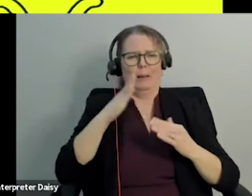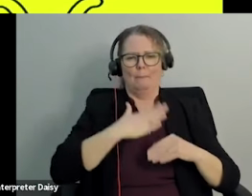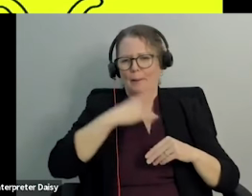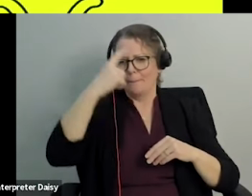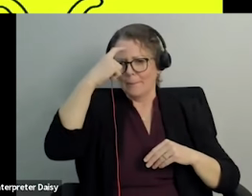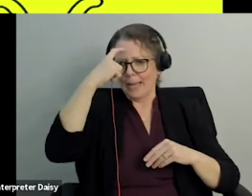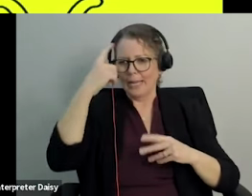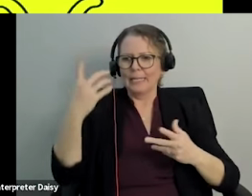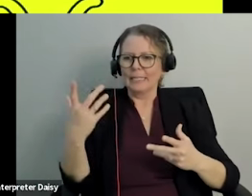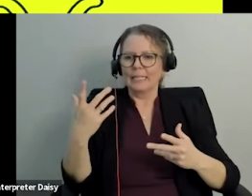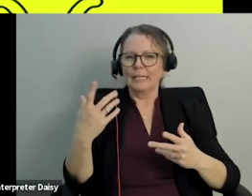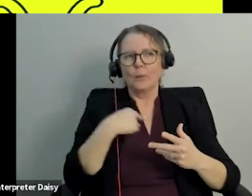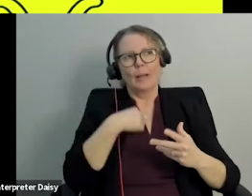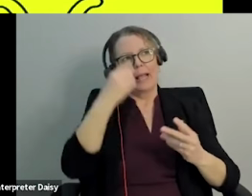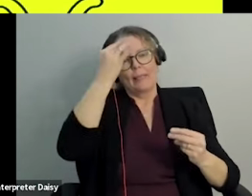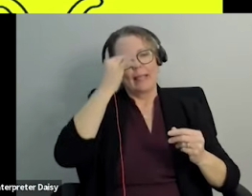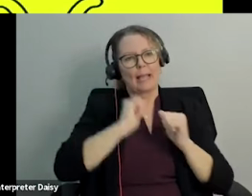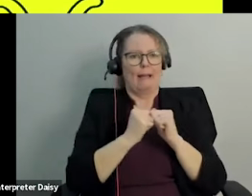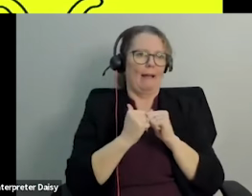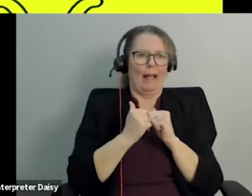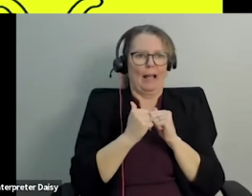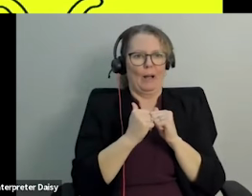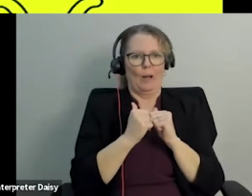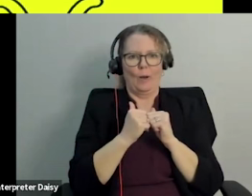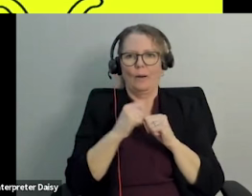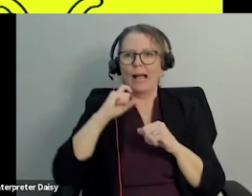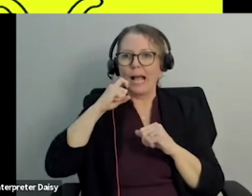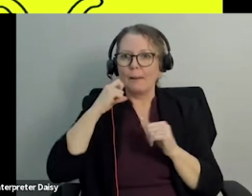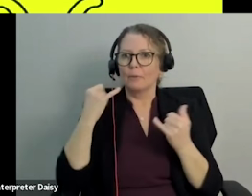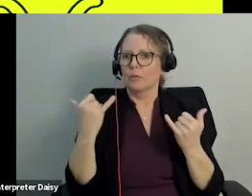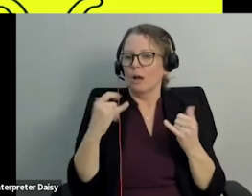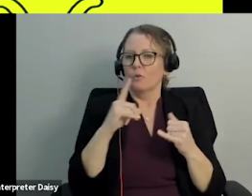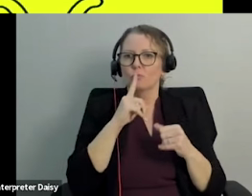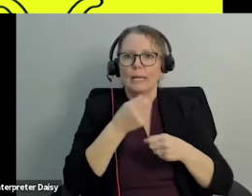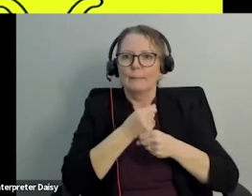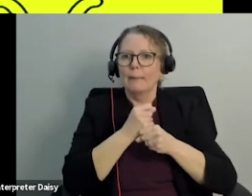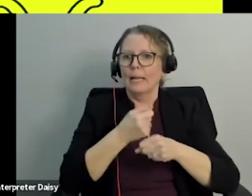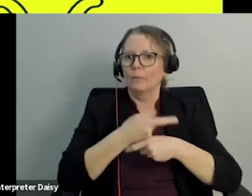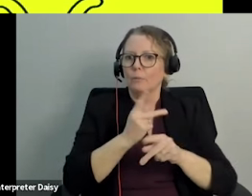because when we think about how Apple is really creating products for all,